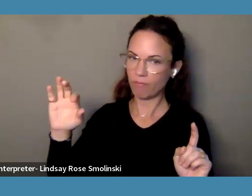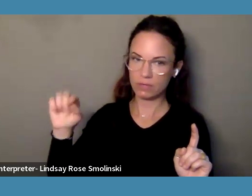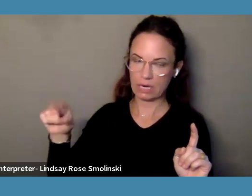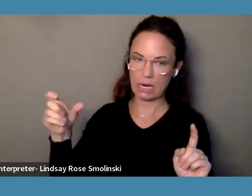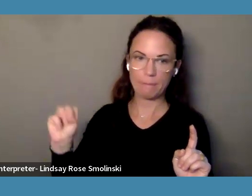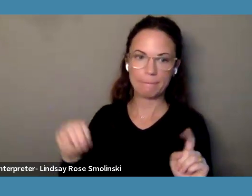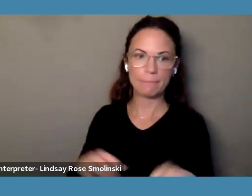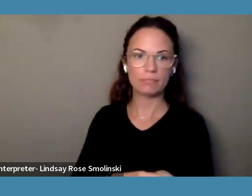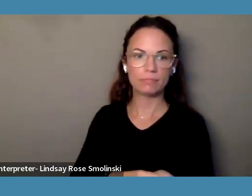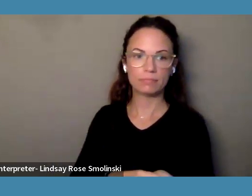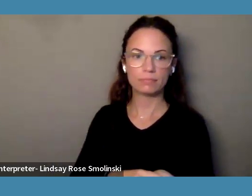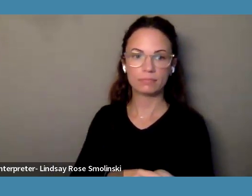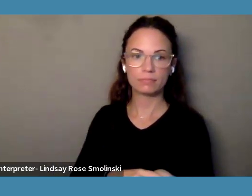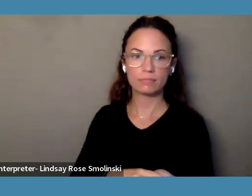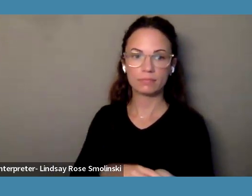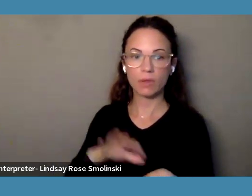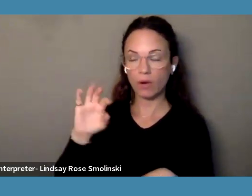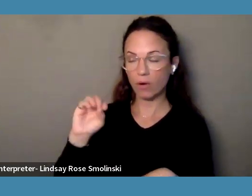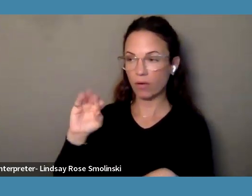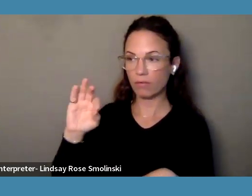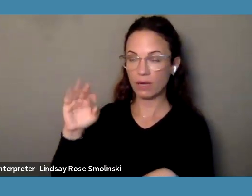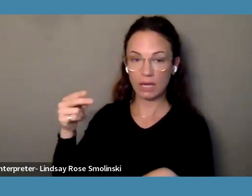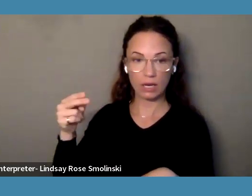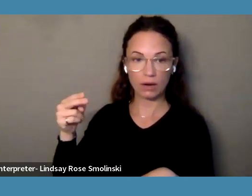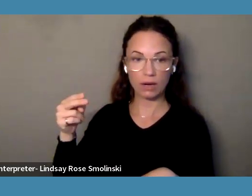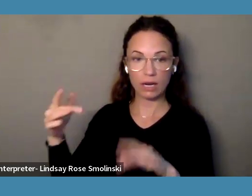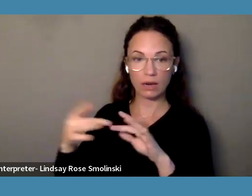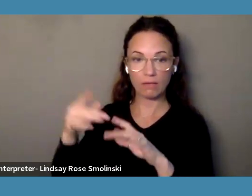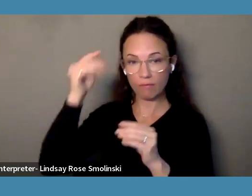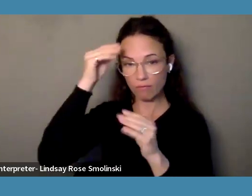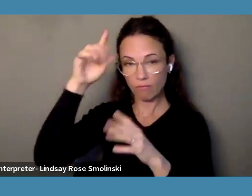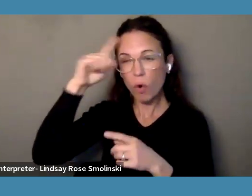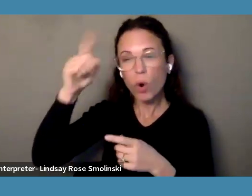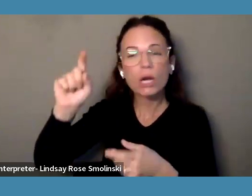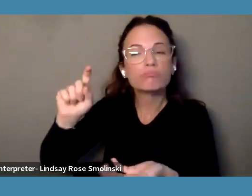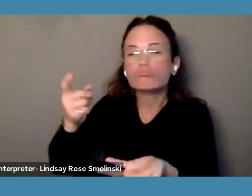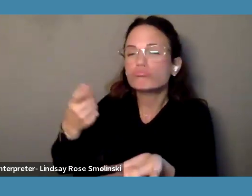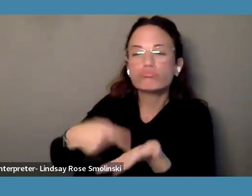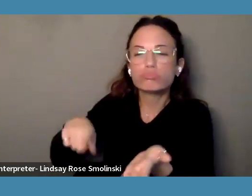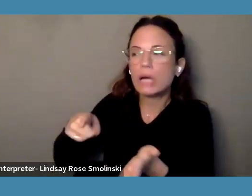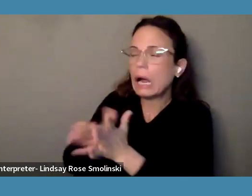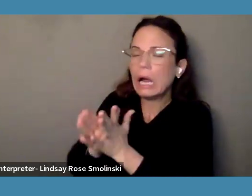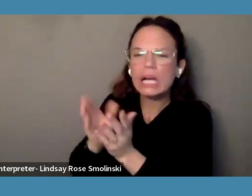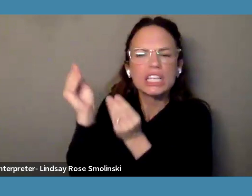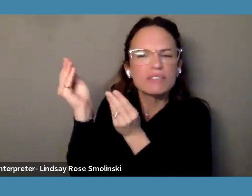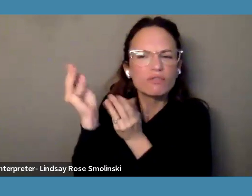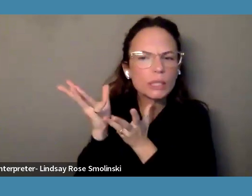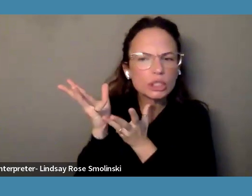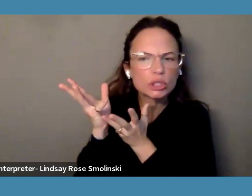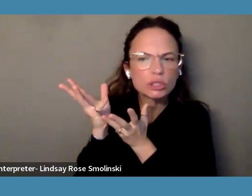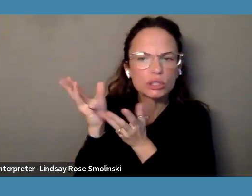The Office of Fair Hearings contact information for obtaining information, obtaining information from AHCA